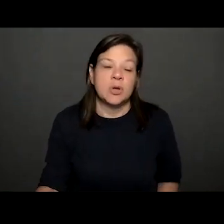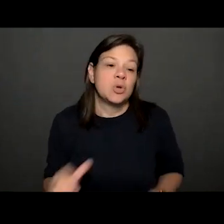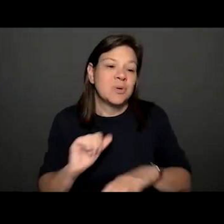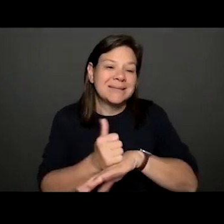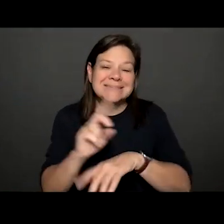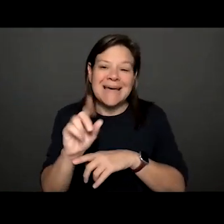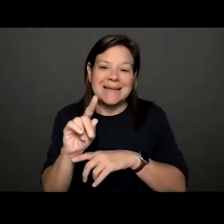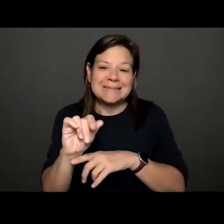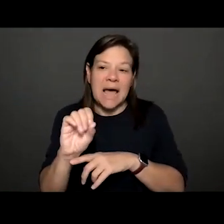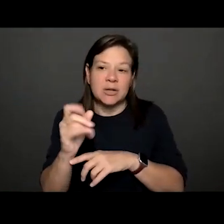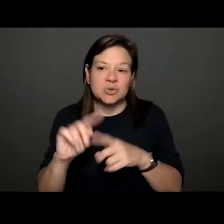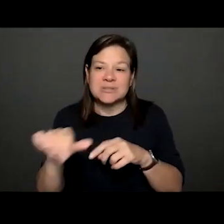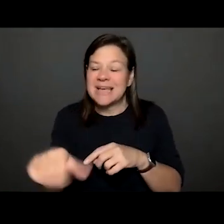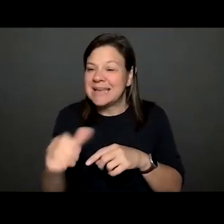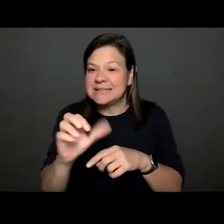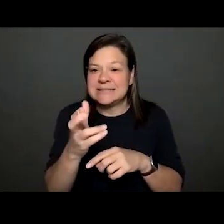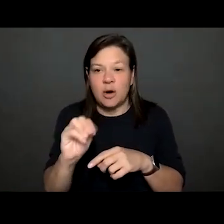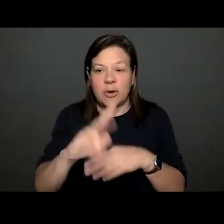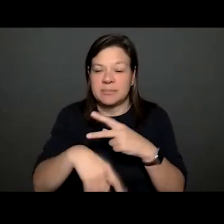WE ARE PICKING OUR SUMP CAMP ONE.